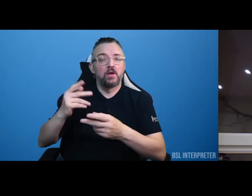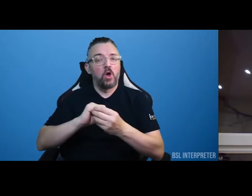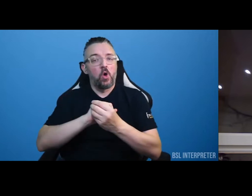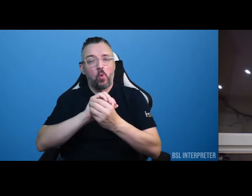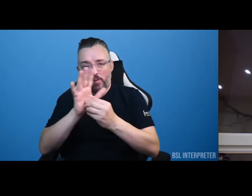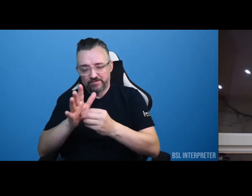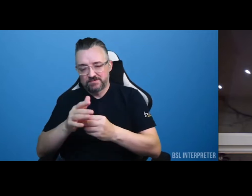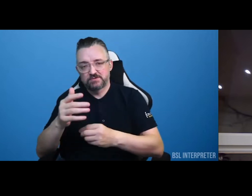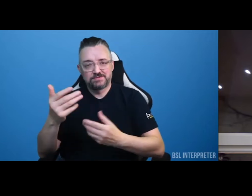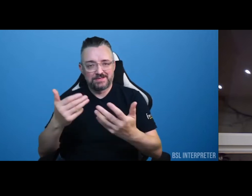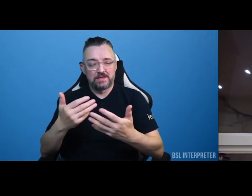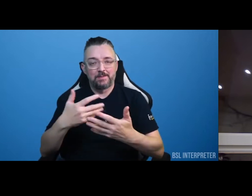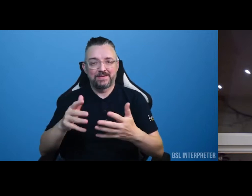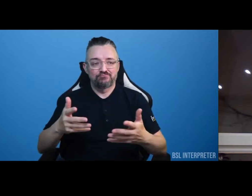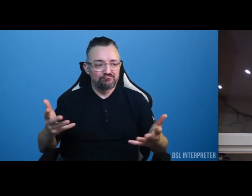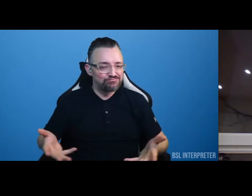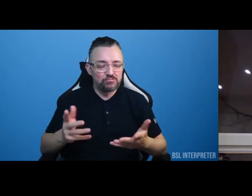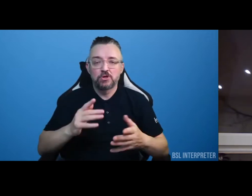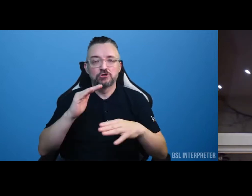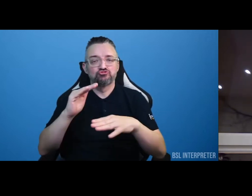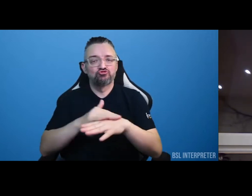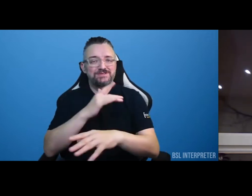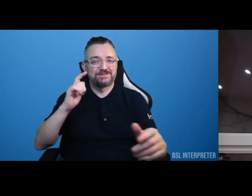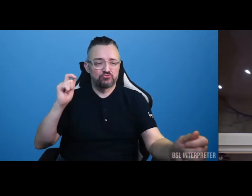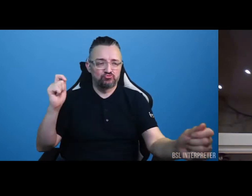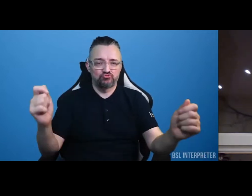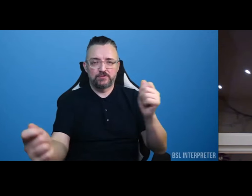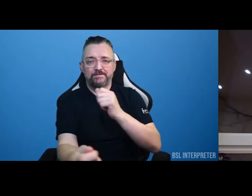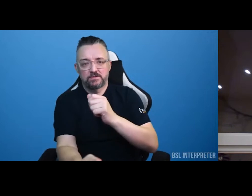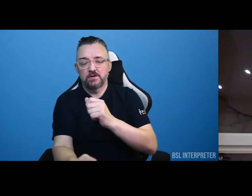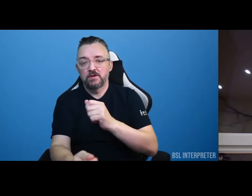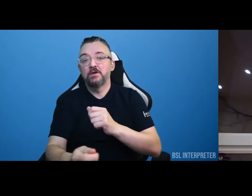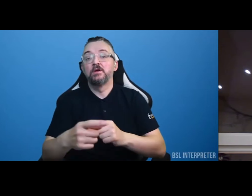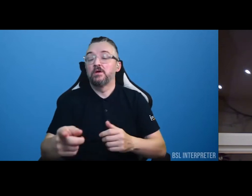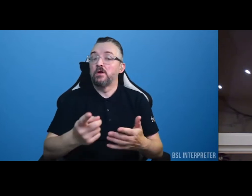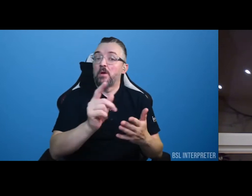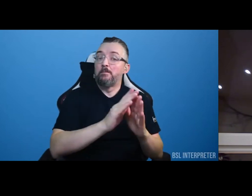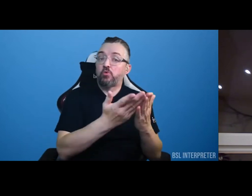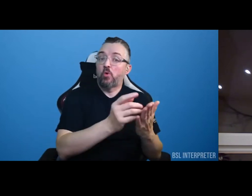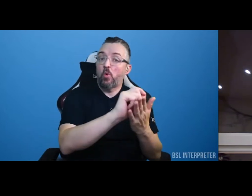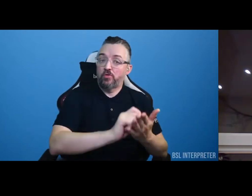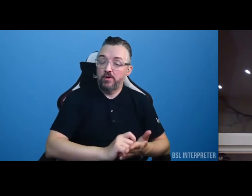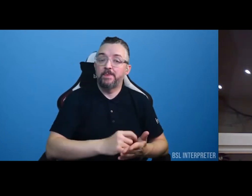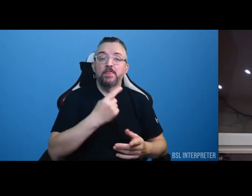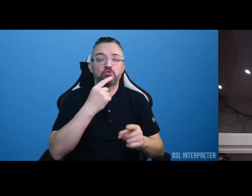had spurred a green revolution. And as part of this, the author described the generation war that resulted